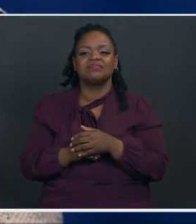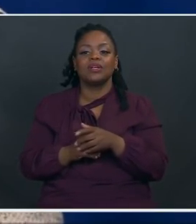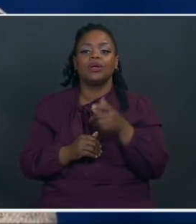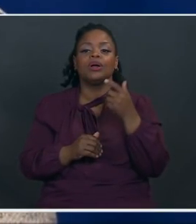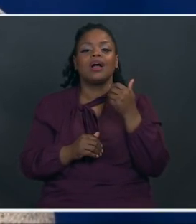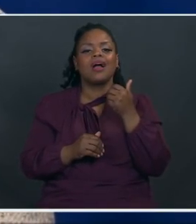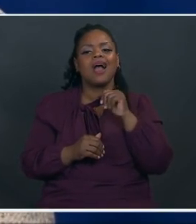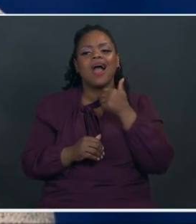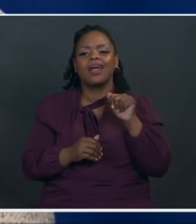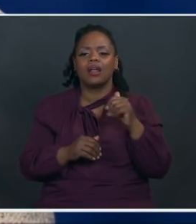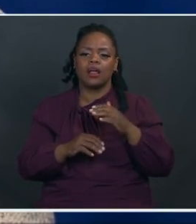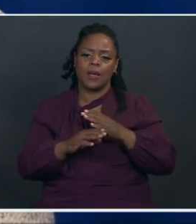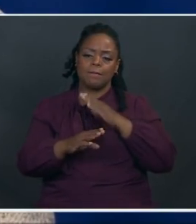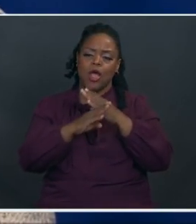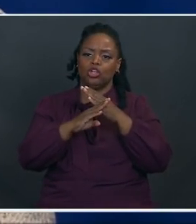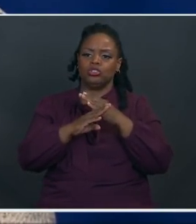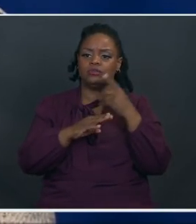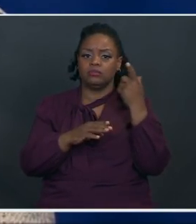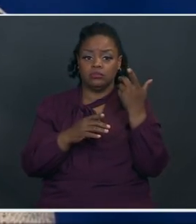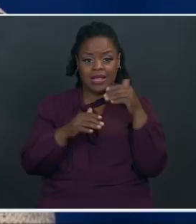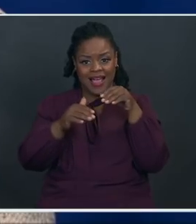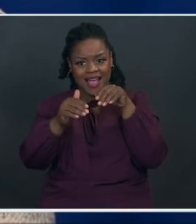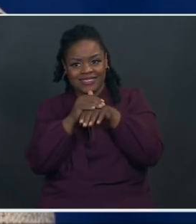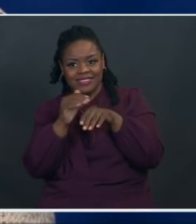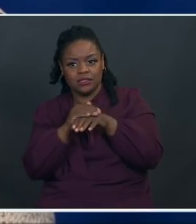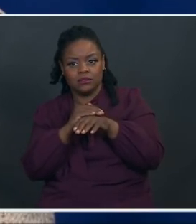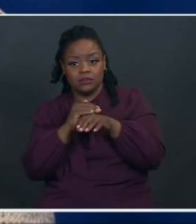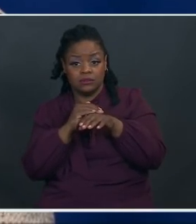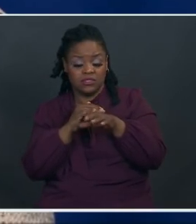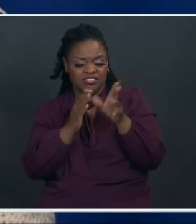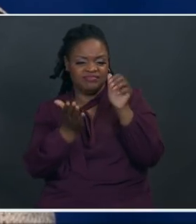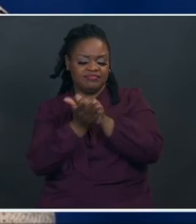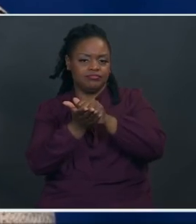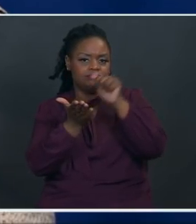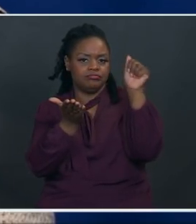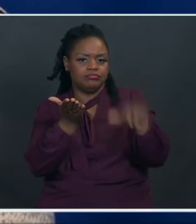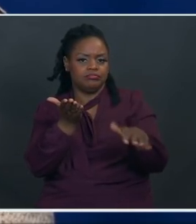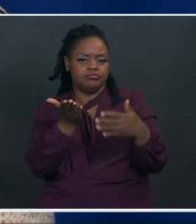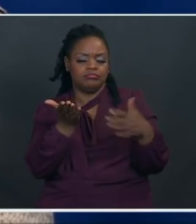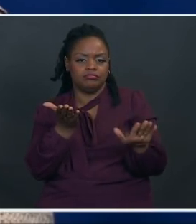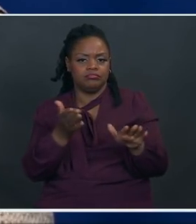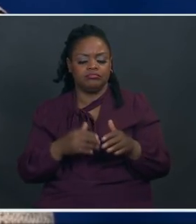to access in underserved communities. We'll do this by making sure that it's convenient